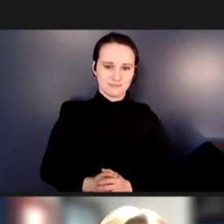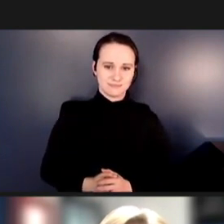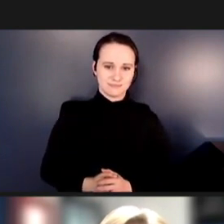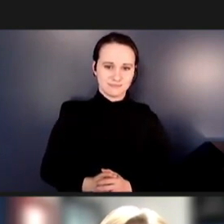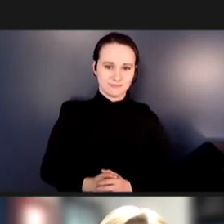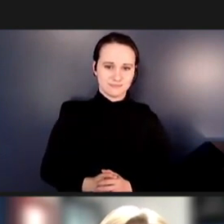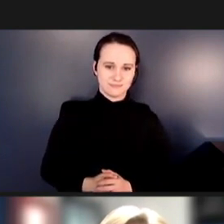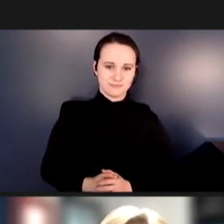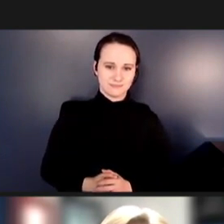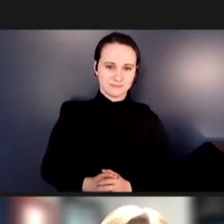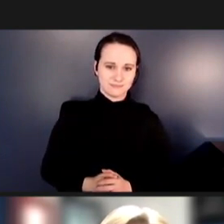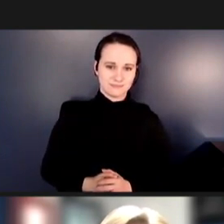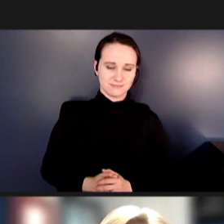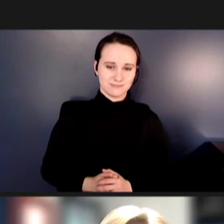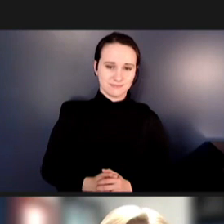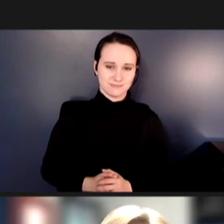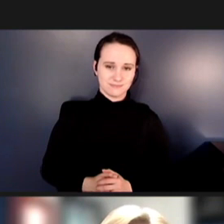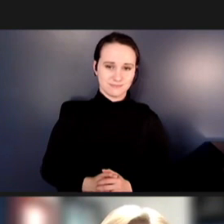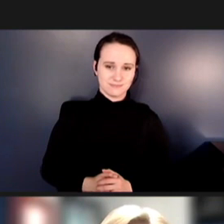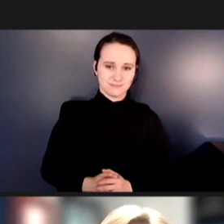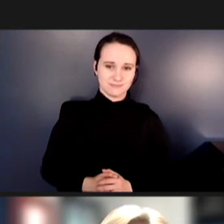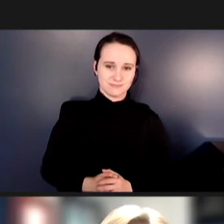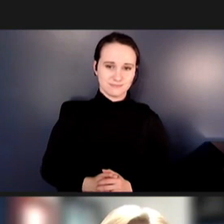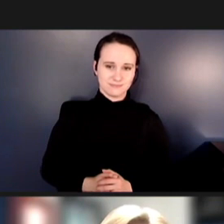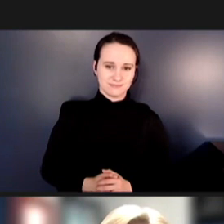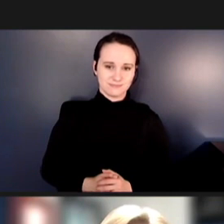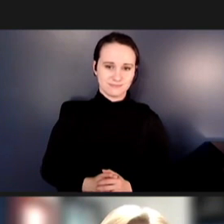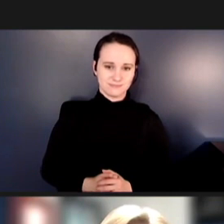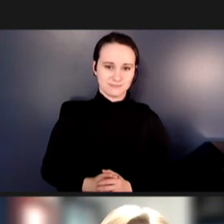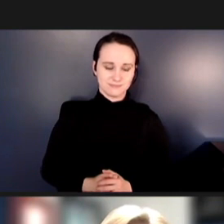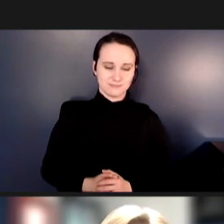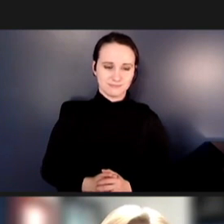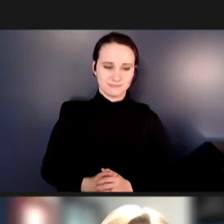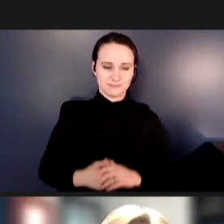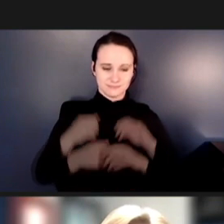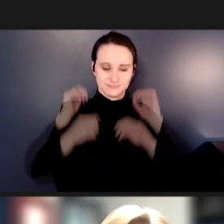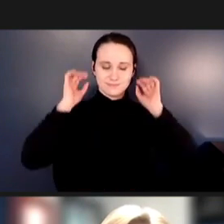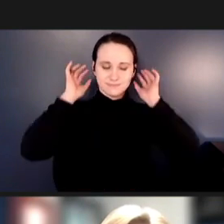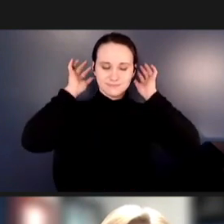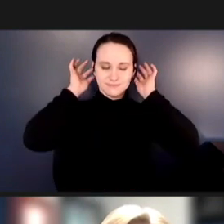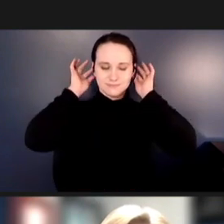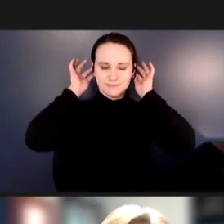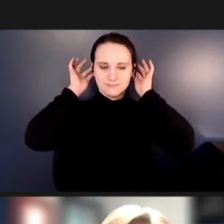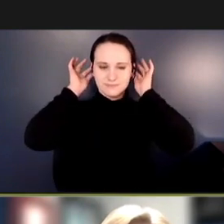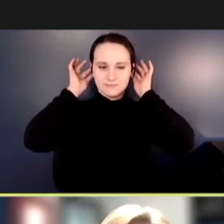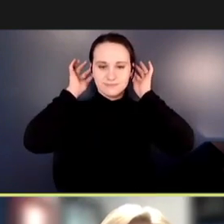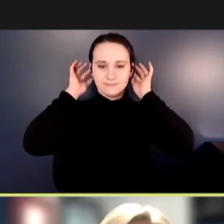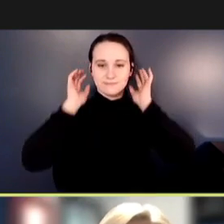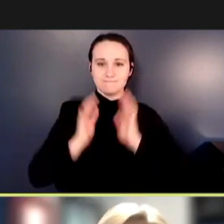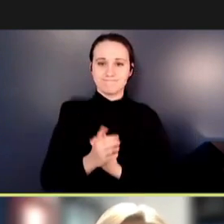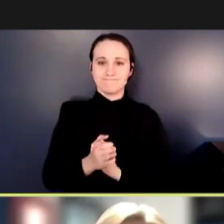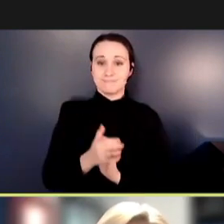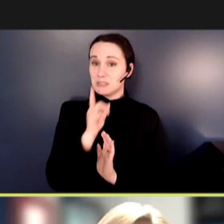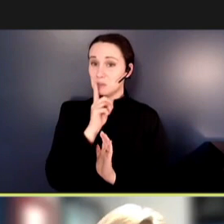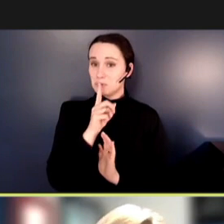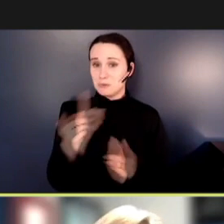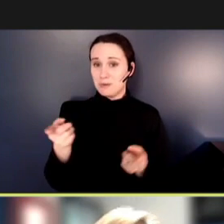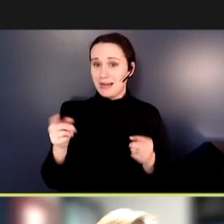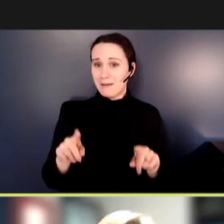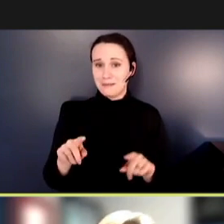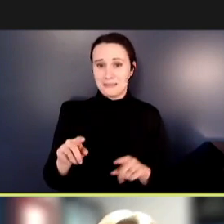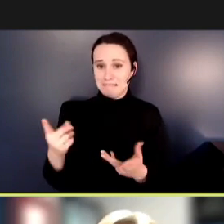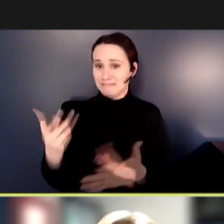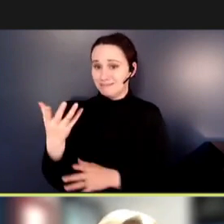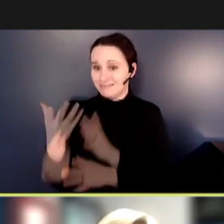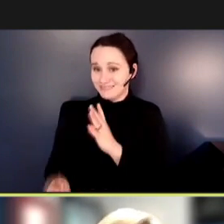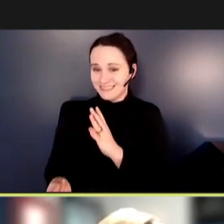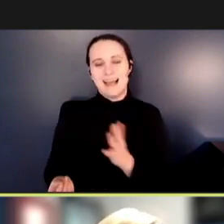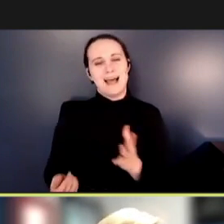Allison Bray: I'm not sure what happened, where she went. Well, I can pick up because